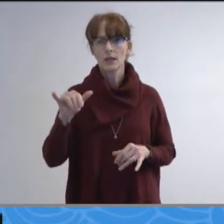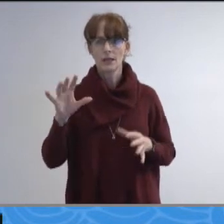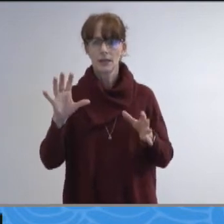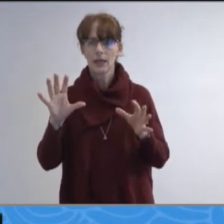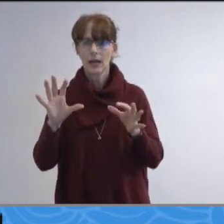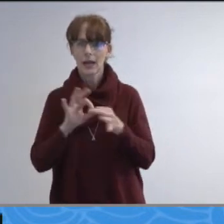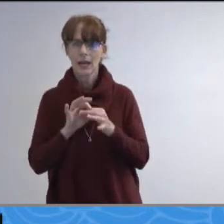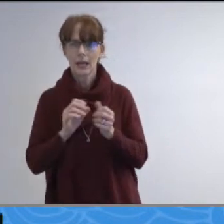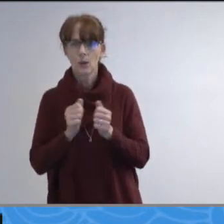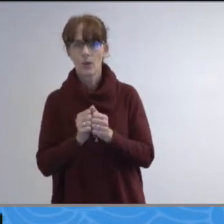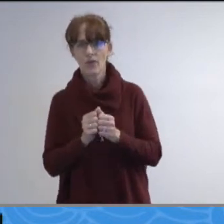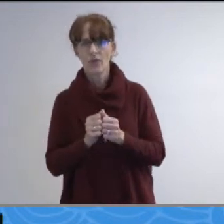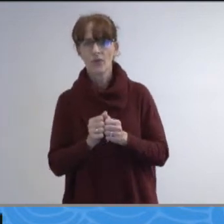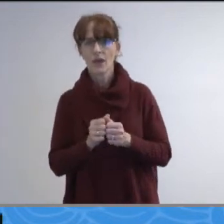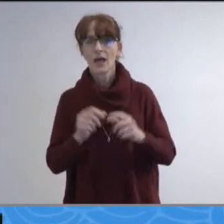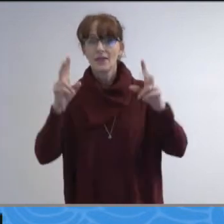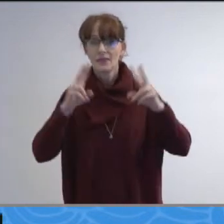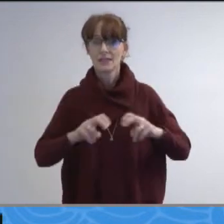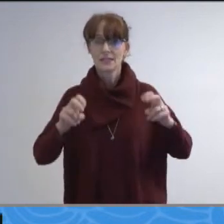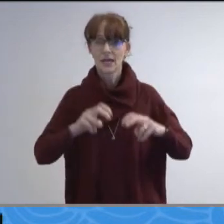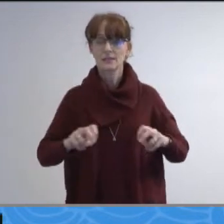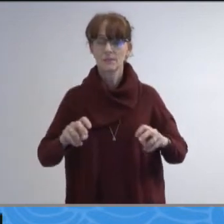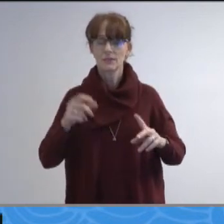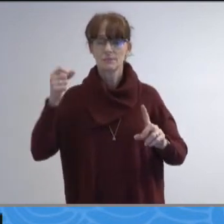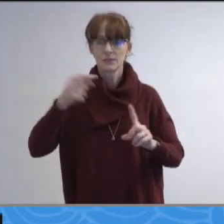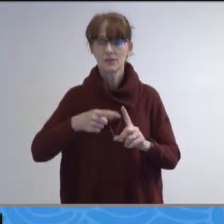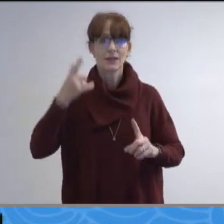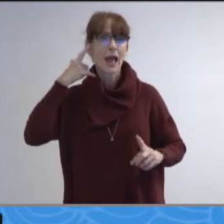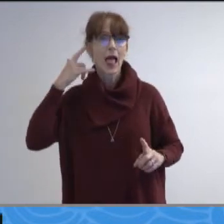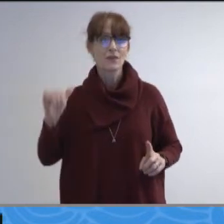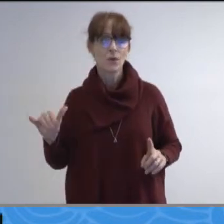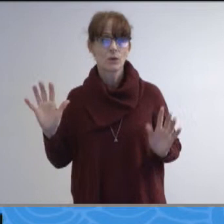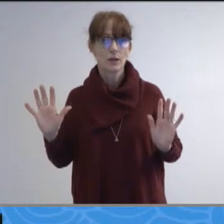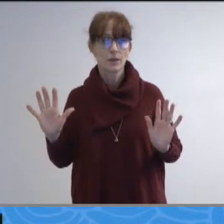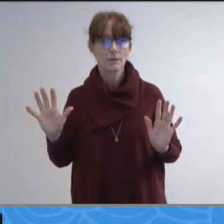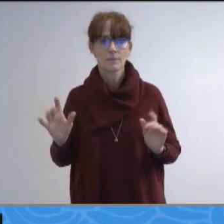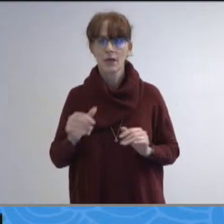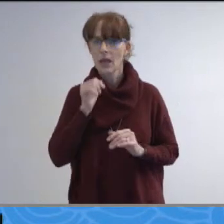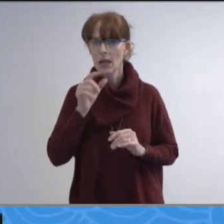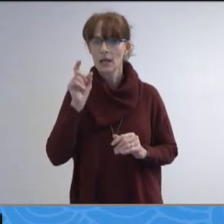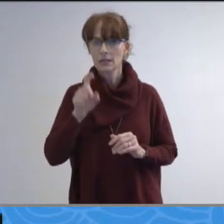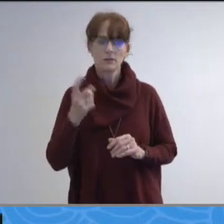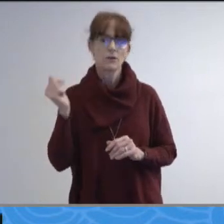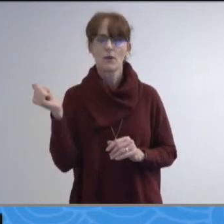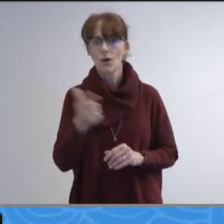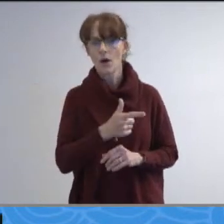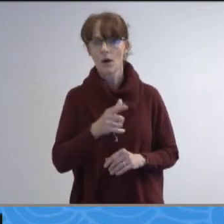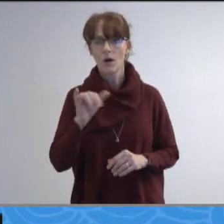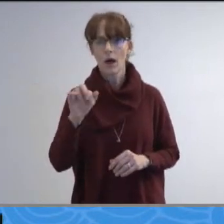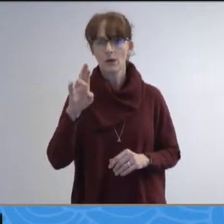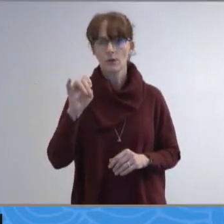All of these assessment items are specific to California, not necessarily for all i-Ready districts, but for us.